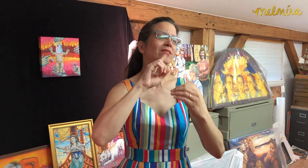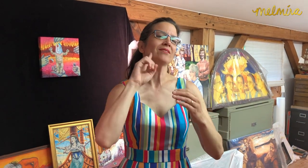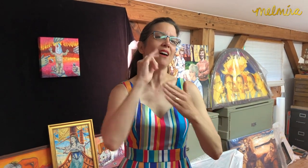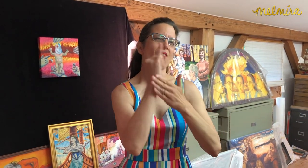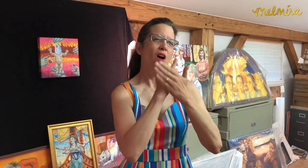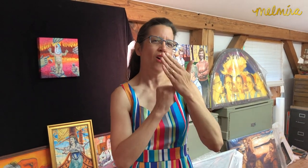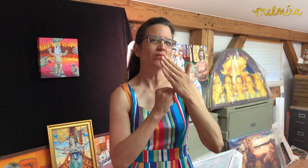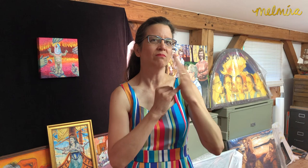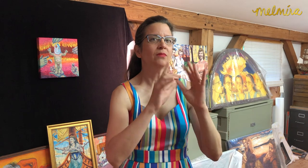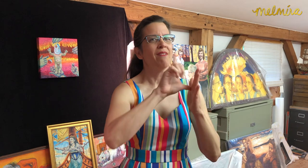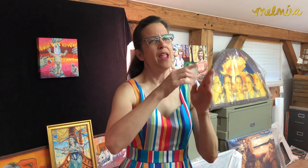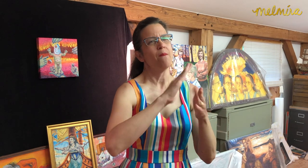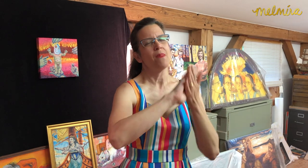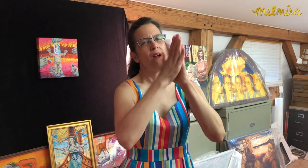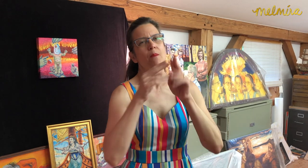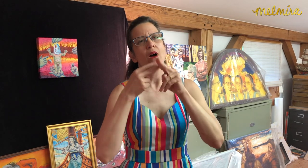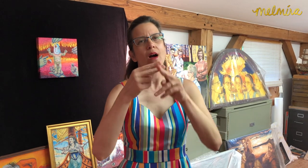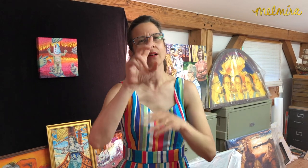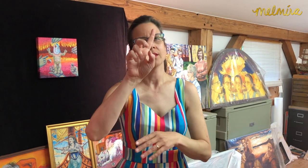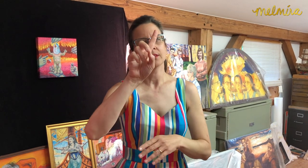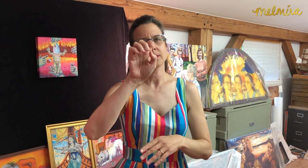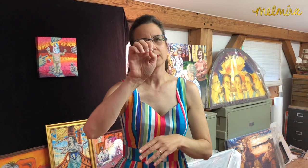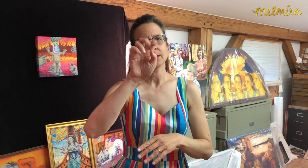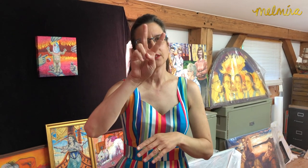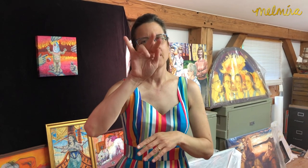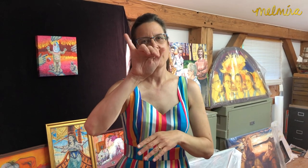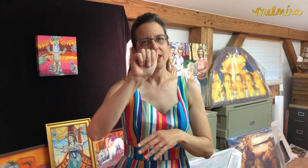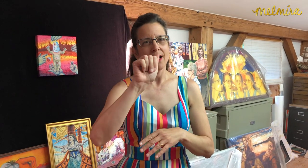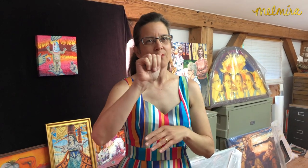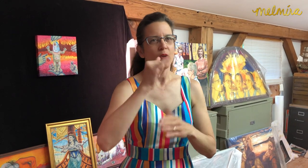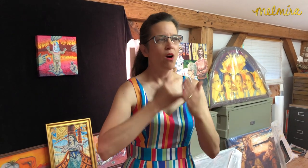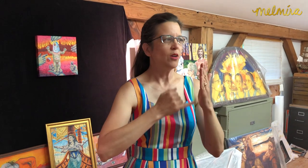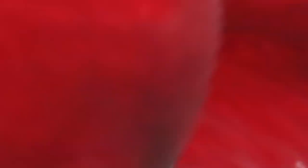in deaf art, which became known as De'VIA art.